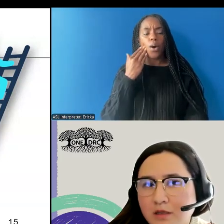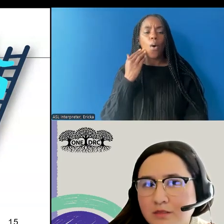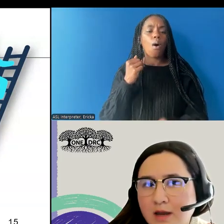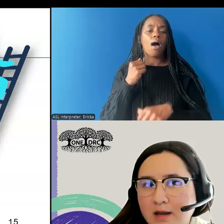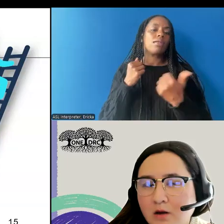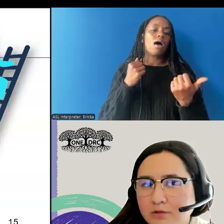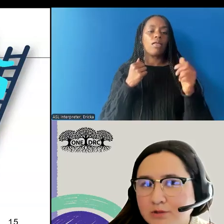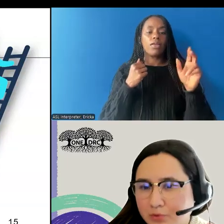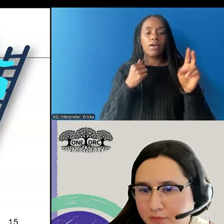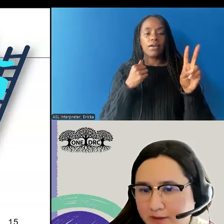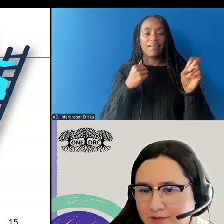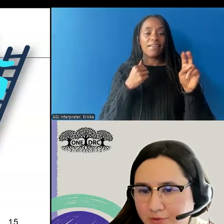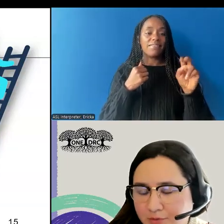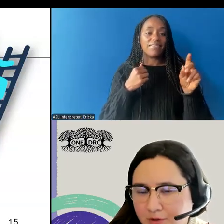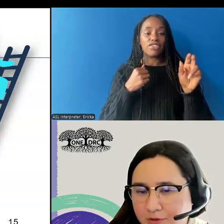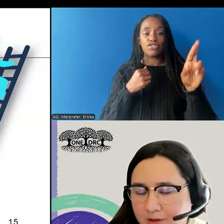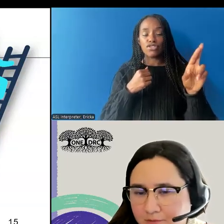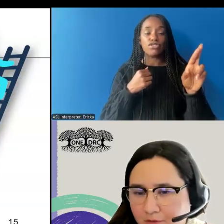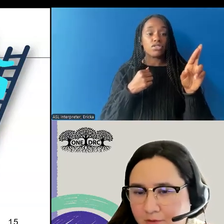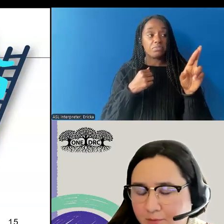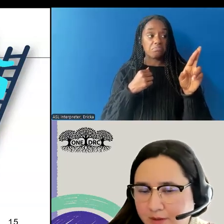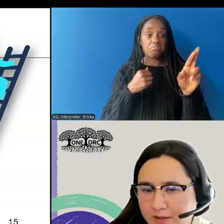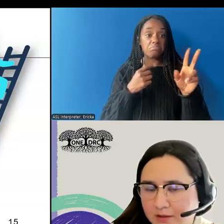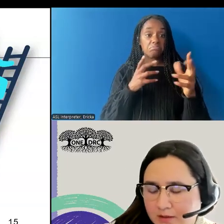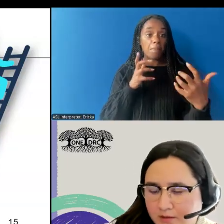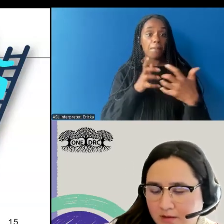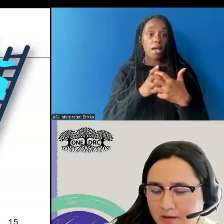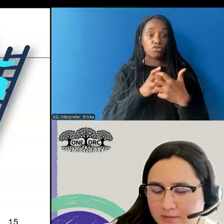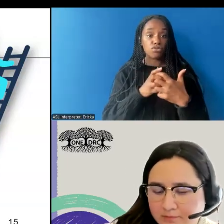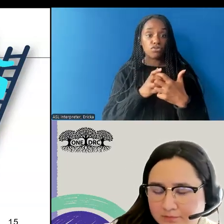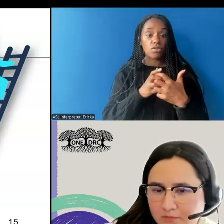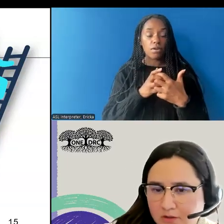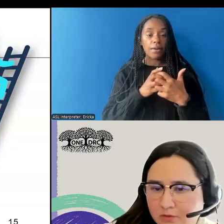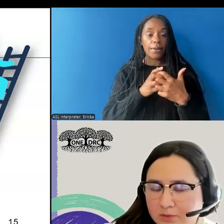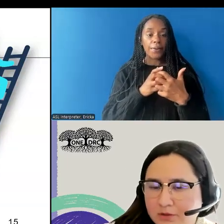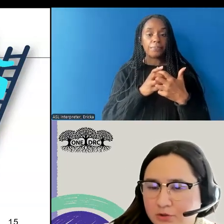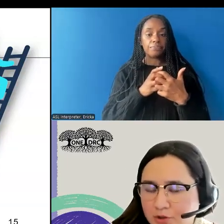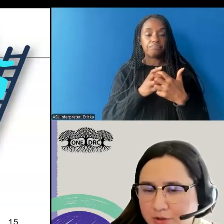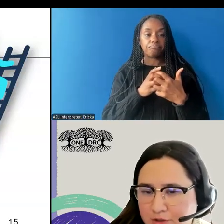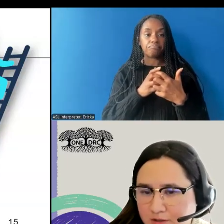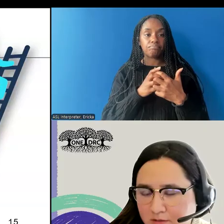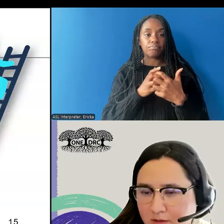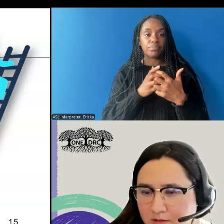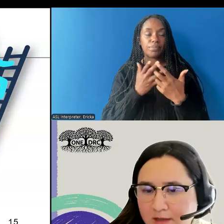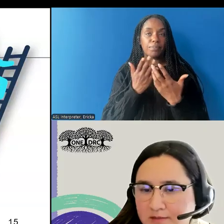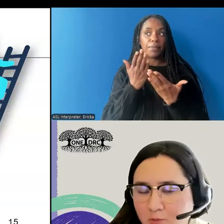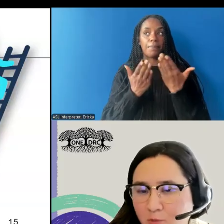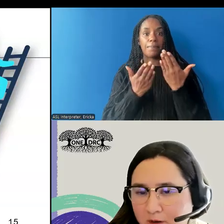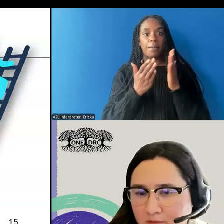that also provides what you are looking for. But, you know, maybe they're charging less than what